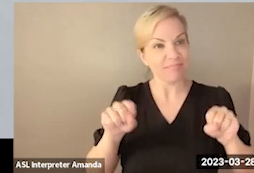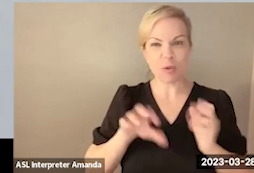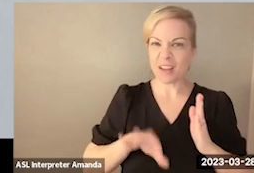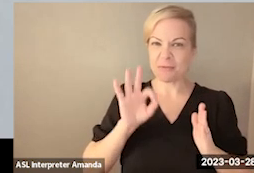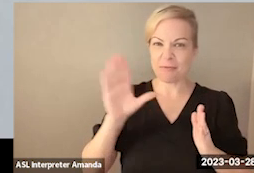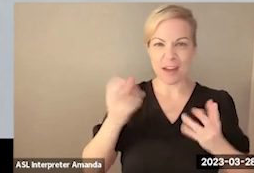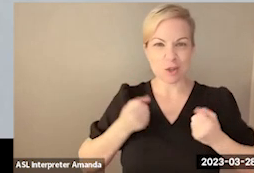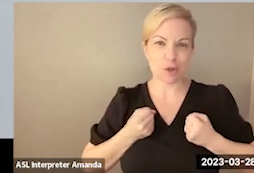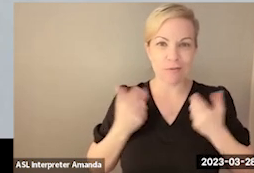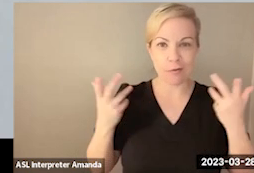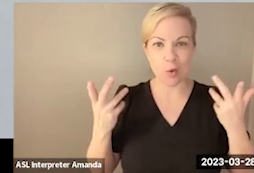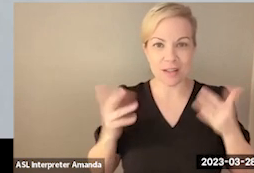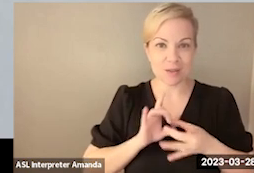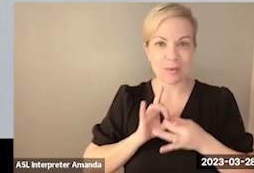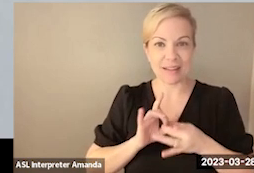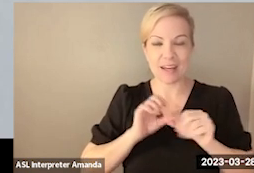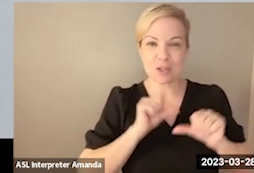in science and technology policy